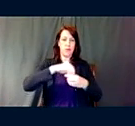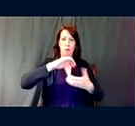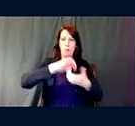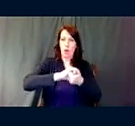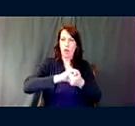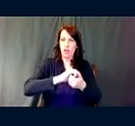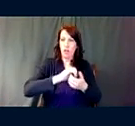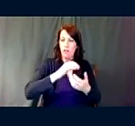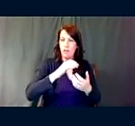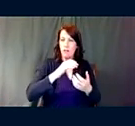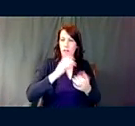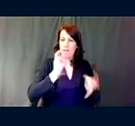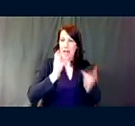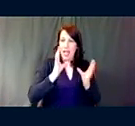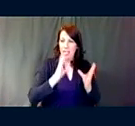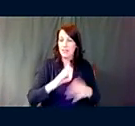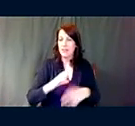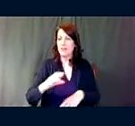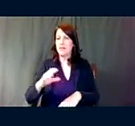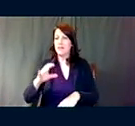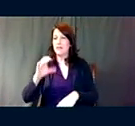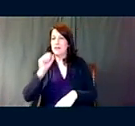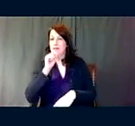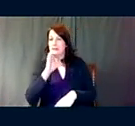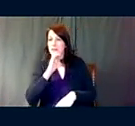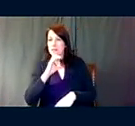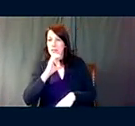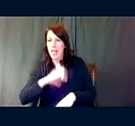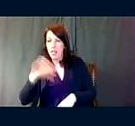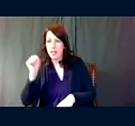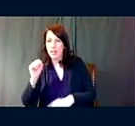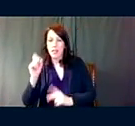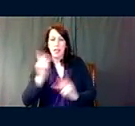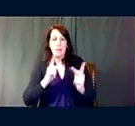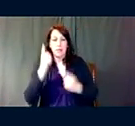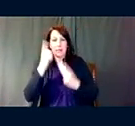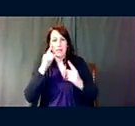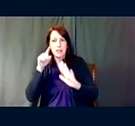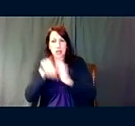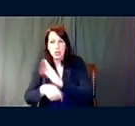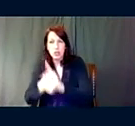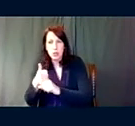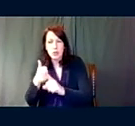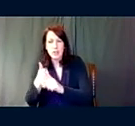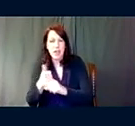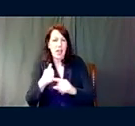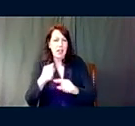GROUPS FROM INTERIM PARTNER VIOLENCE TO ELDERLY, TO PEOPLE WHO ARE CONTEMPLATING SUICIDE, ET CETERA, ET CETERA.